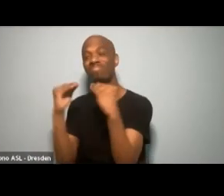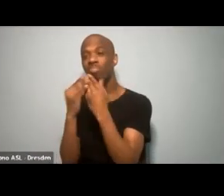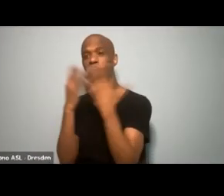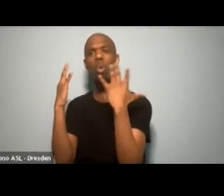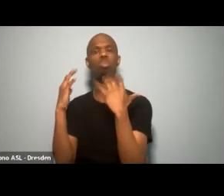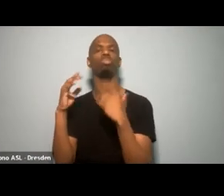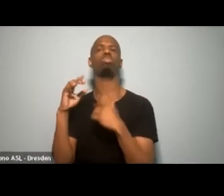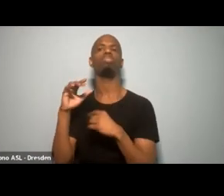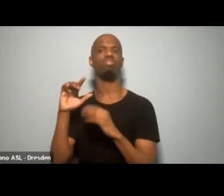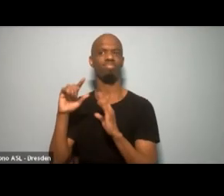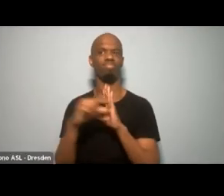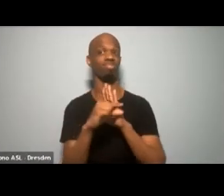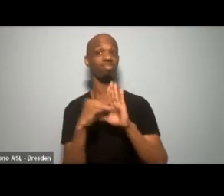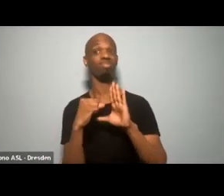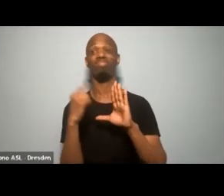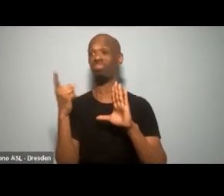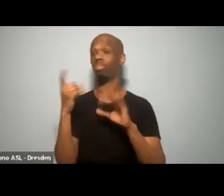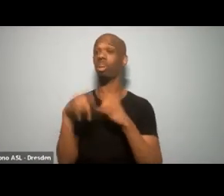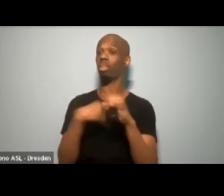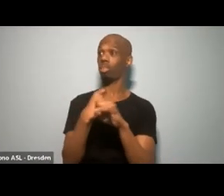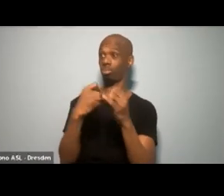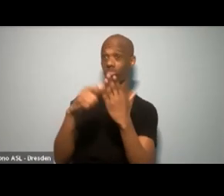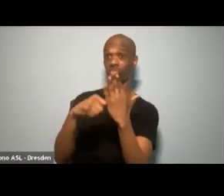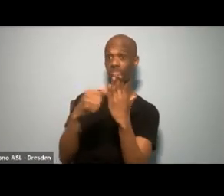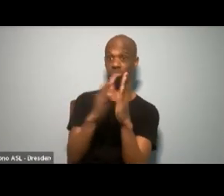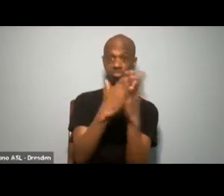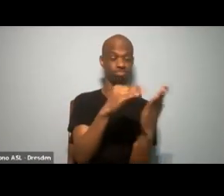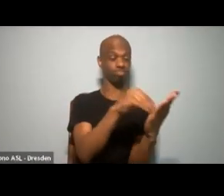promote as the only thing obtainable in Nigeria.